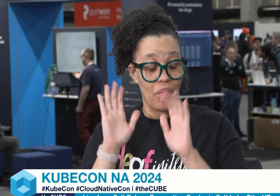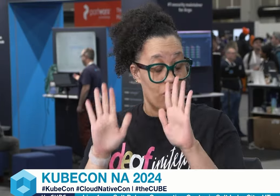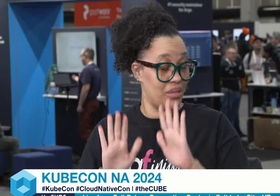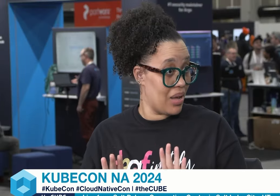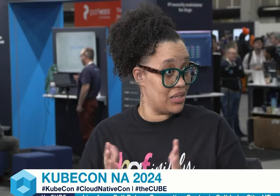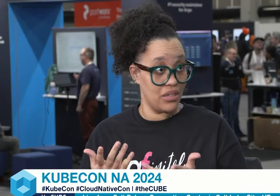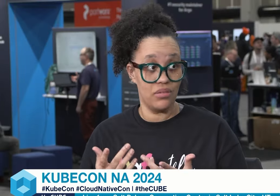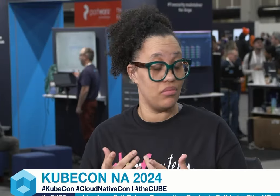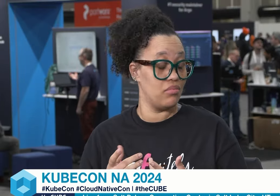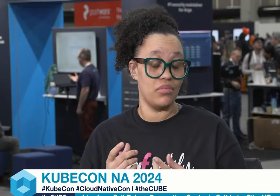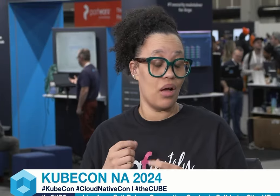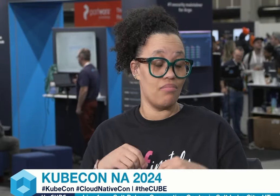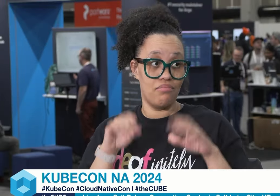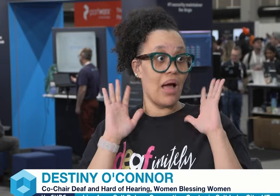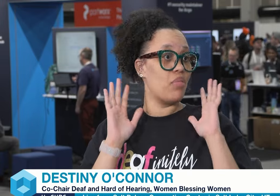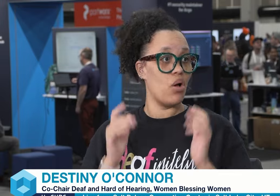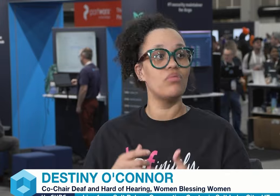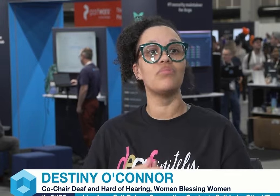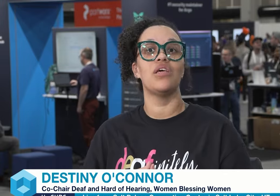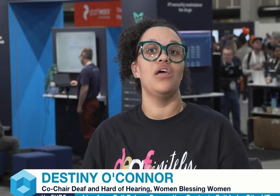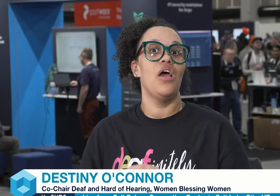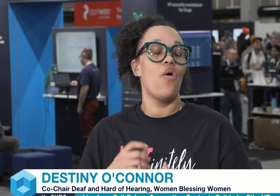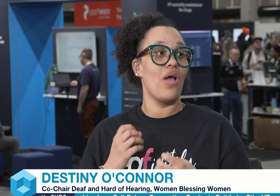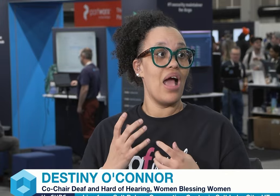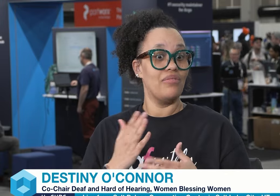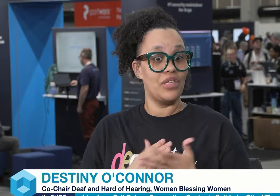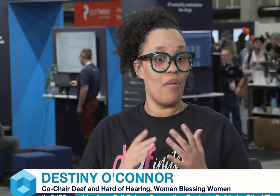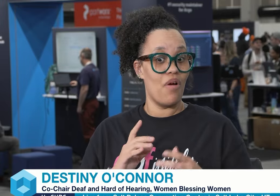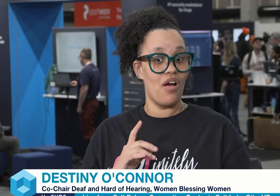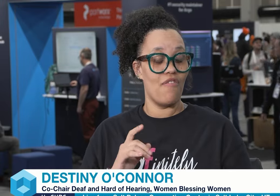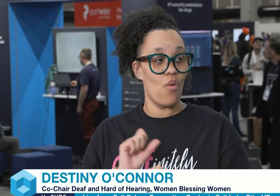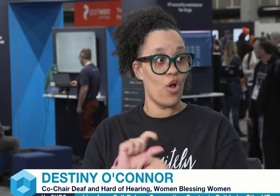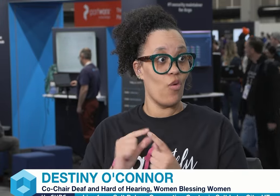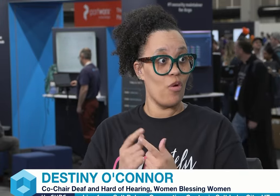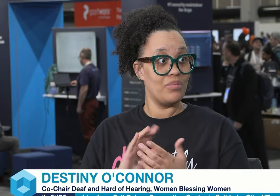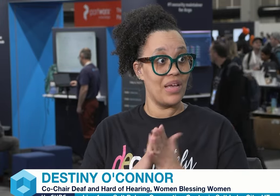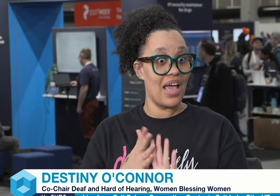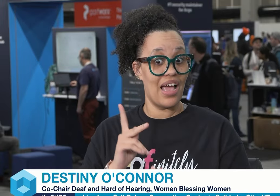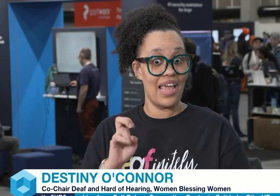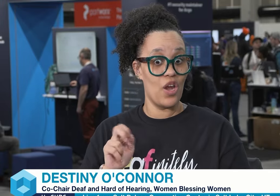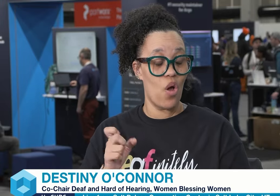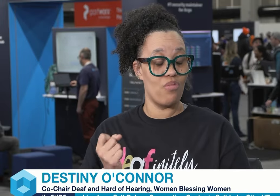and within the day they've changed it according to our feedback. So we've had some